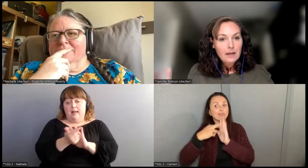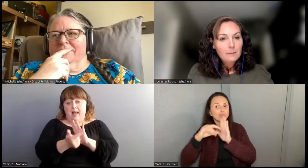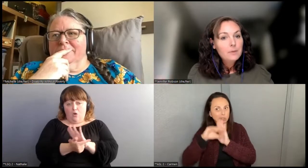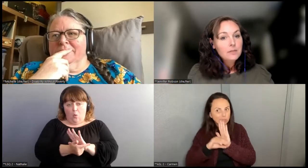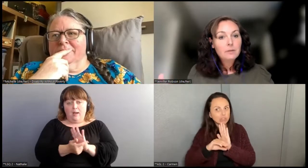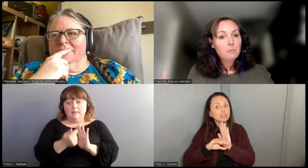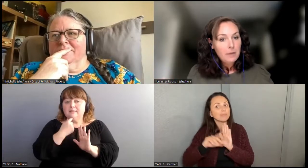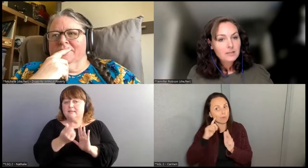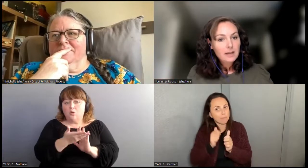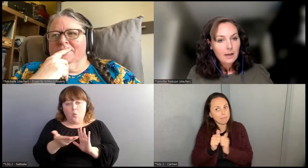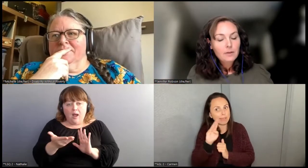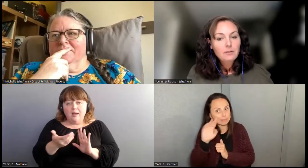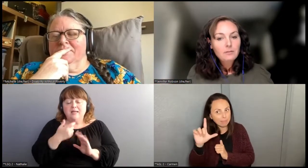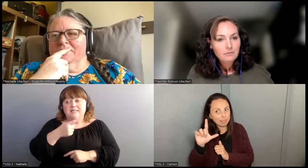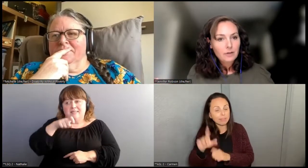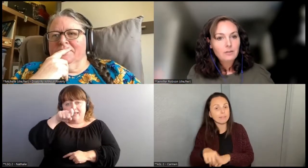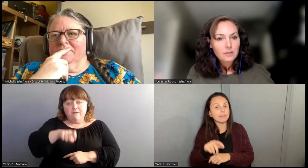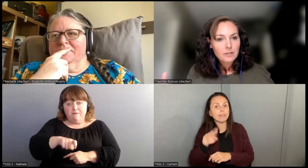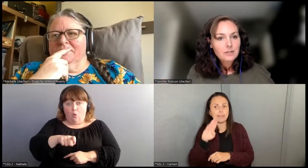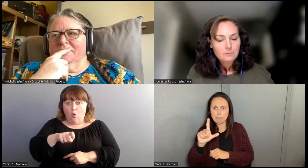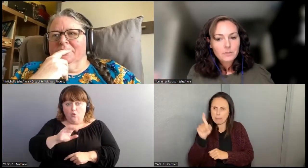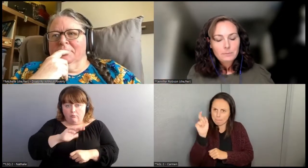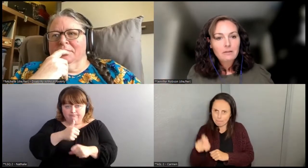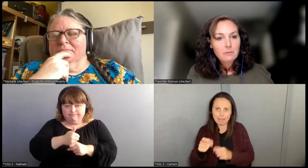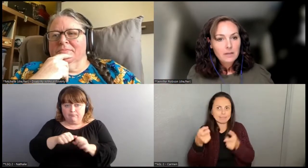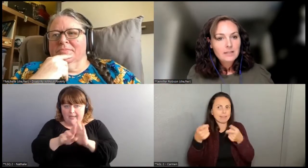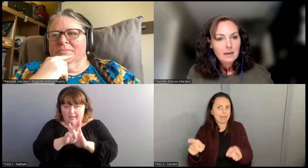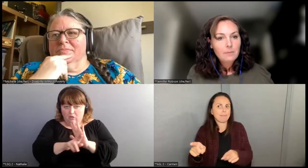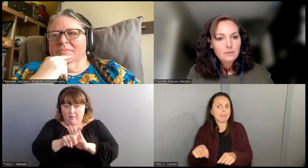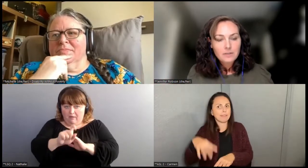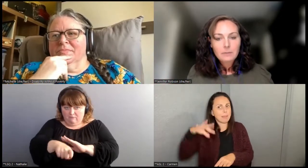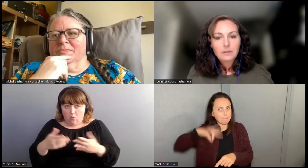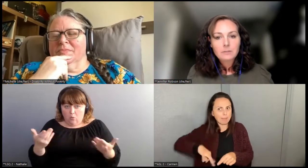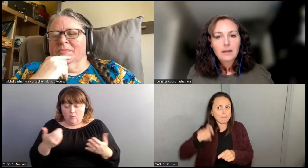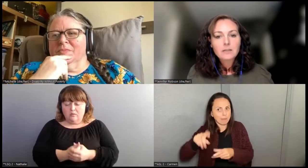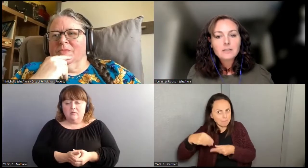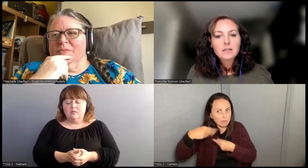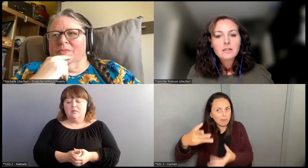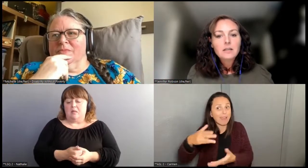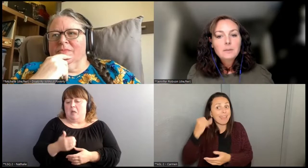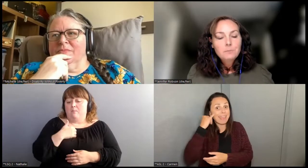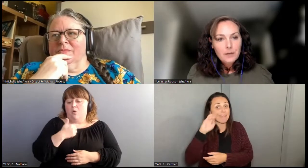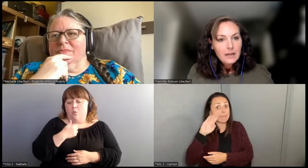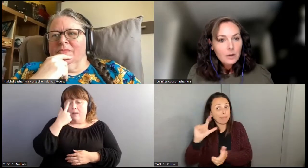HAPPEN. THIS BILL MUST HAPPEN OR THIS BENEFIT MUST HAPPEN BE IF THE BILL IS PASSED. NOW